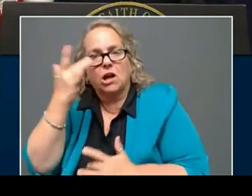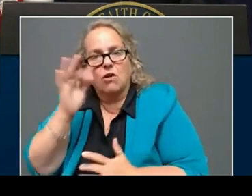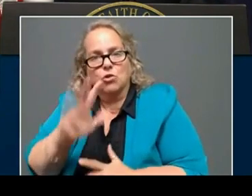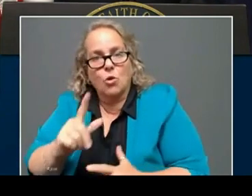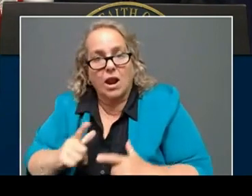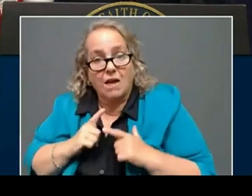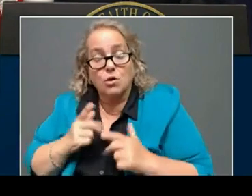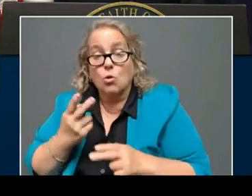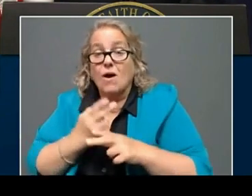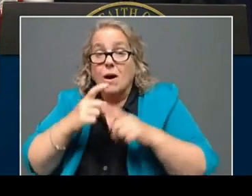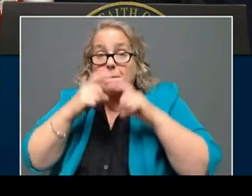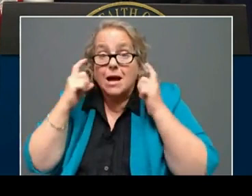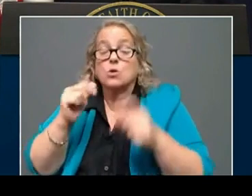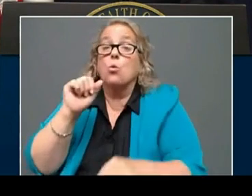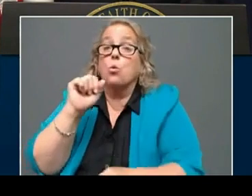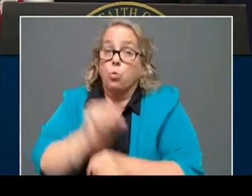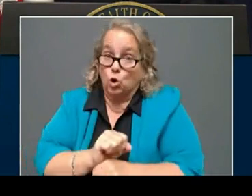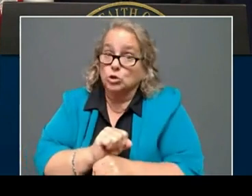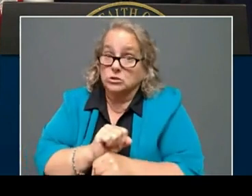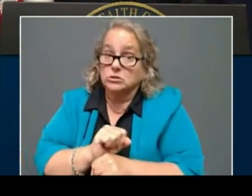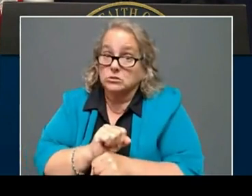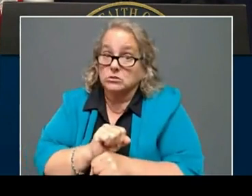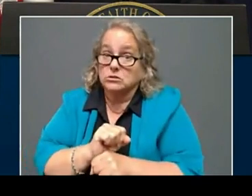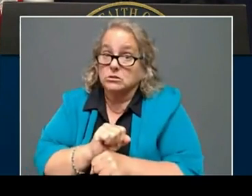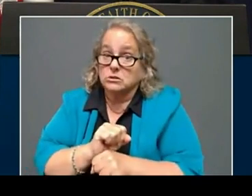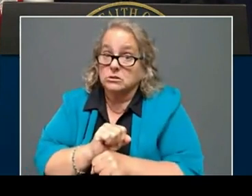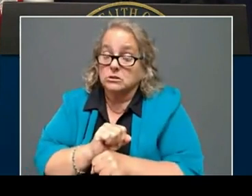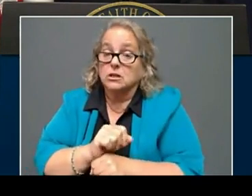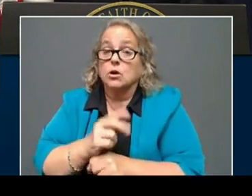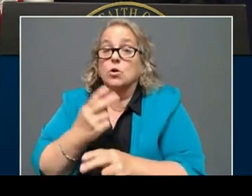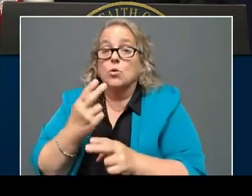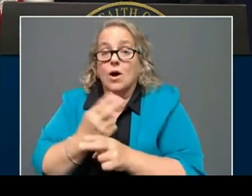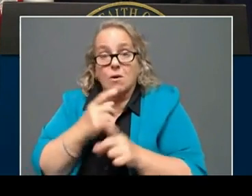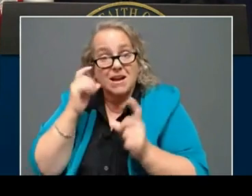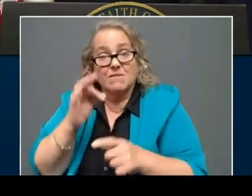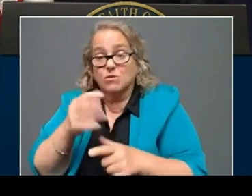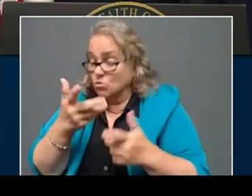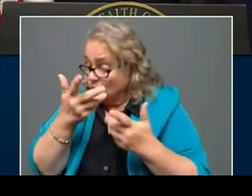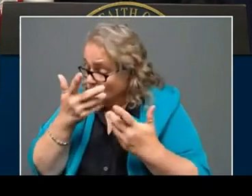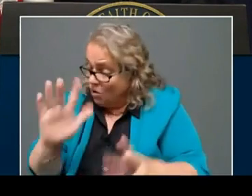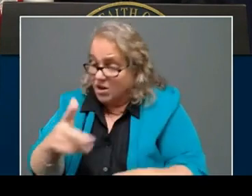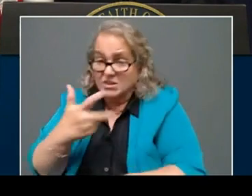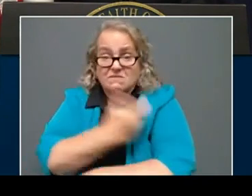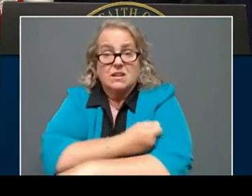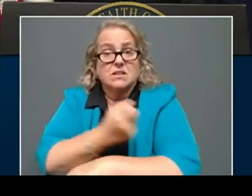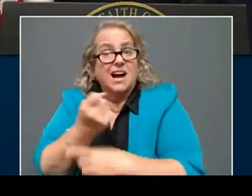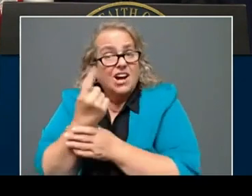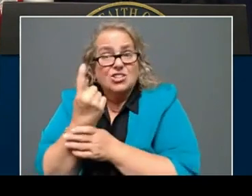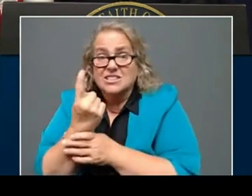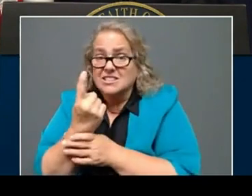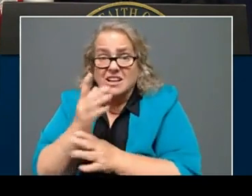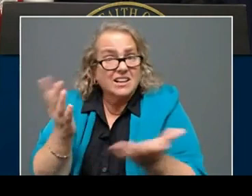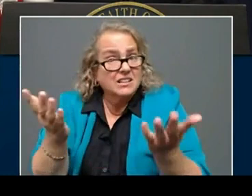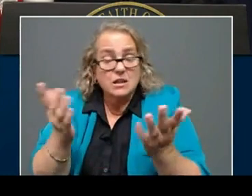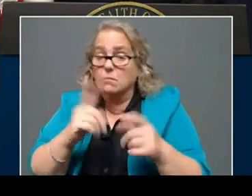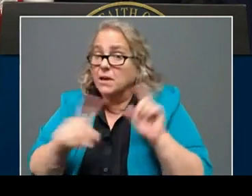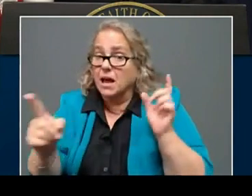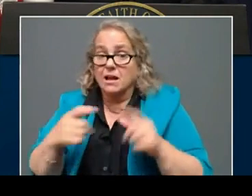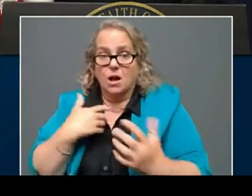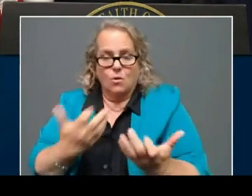the other strains where a mask, if you don't want to get vaccinated again, I'd really love to talk to you about that. Are you to talk to your doctor about